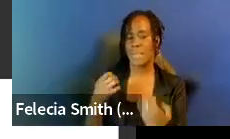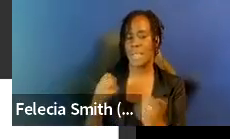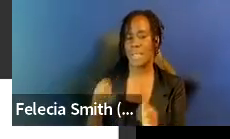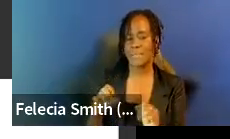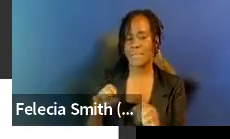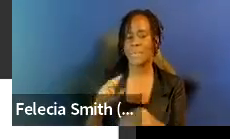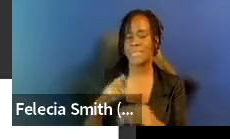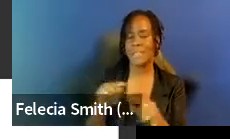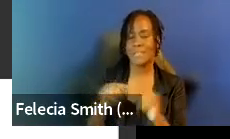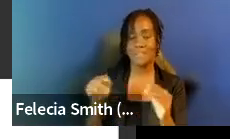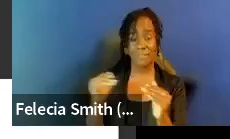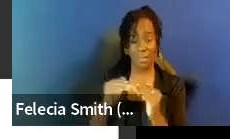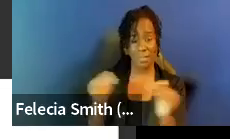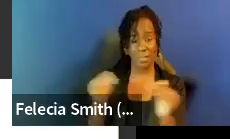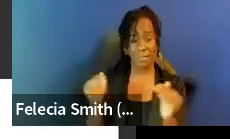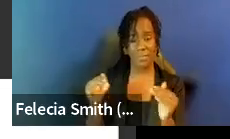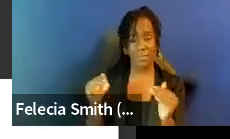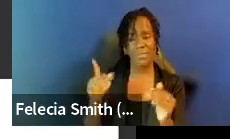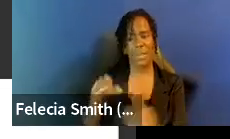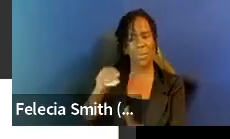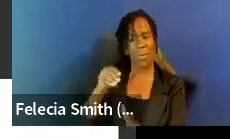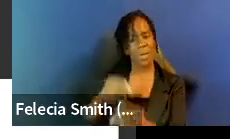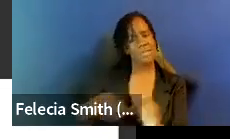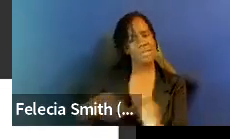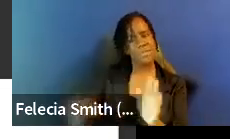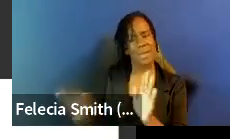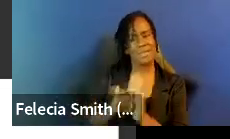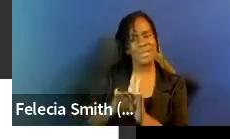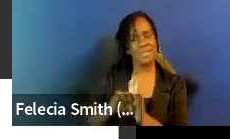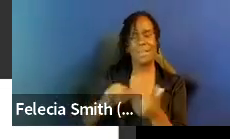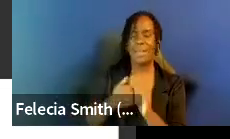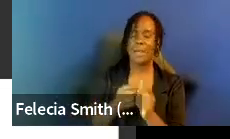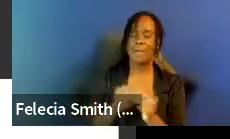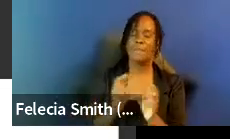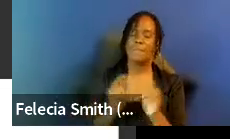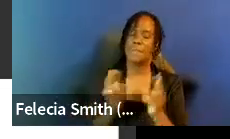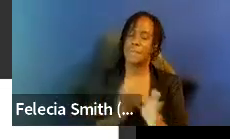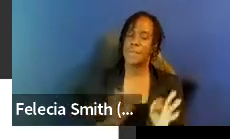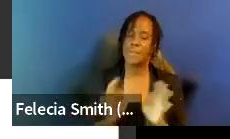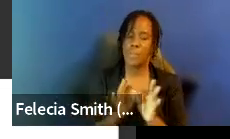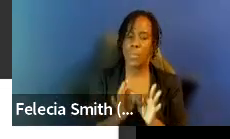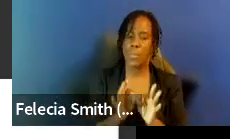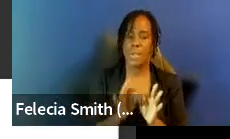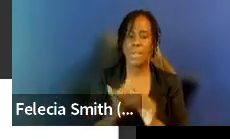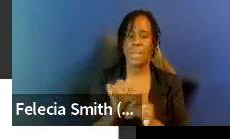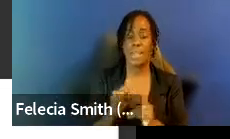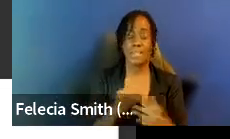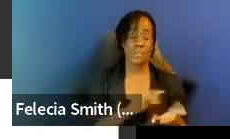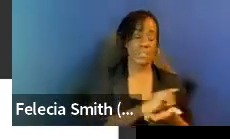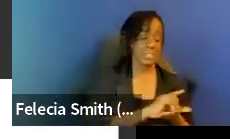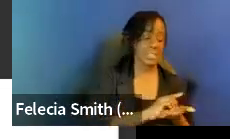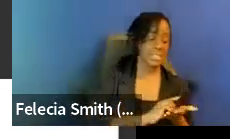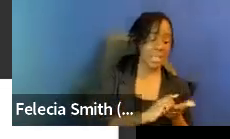the idea, I think this is really important of course, but also complex work. We talk a lot